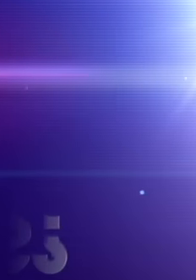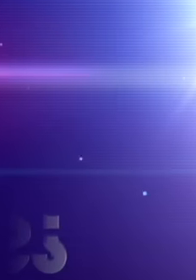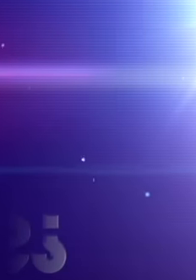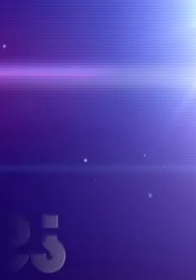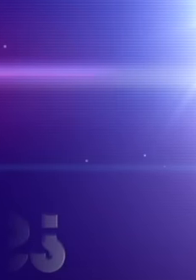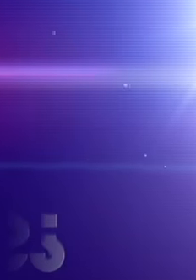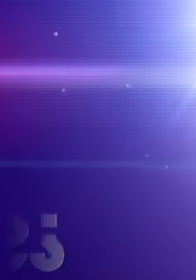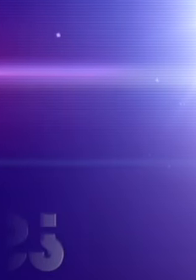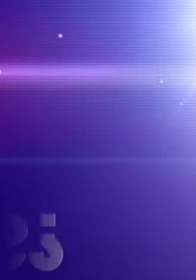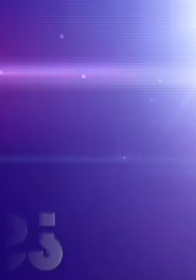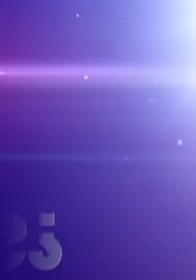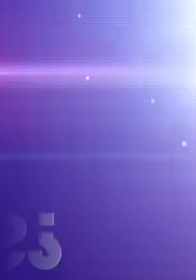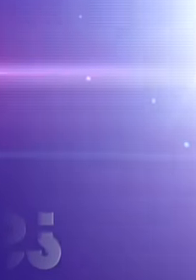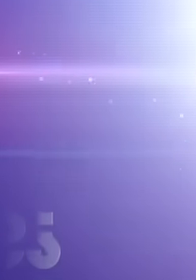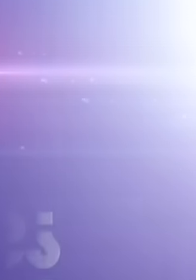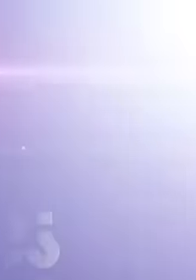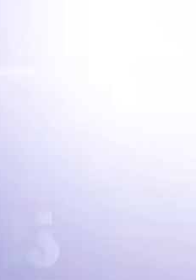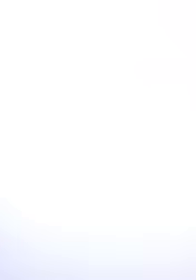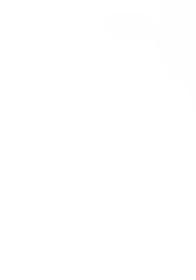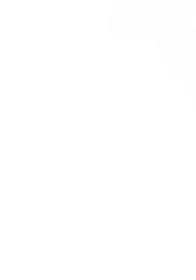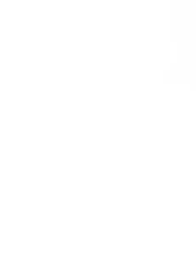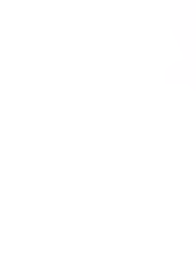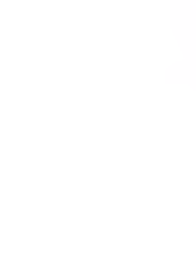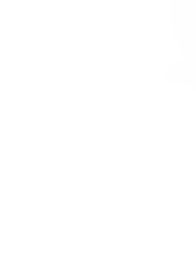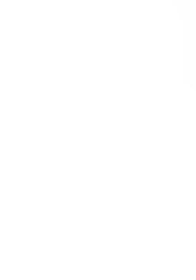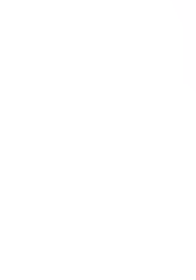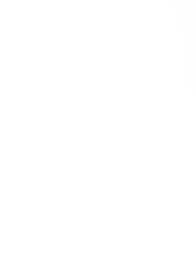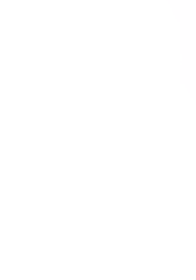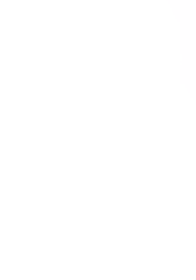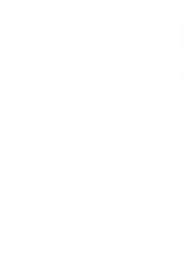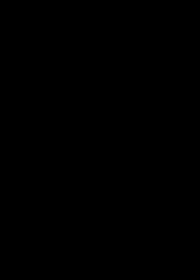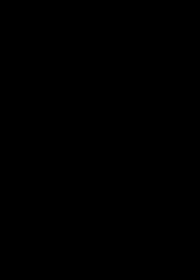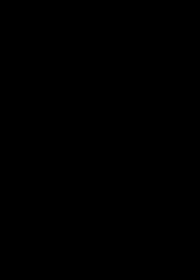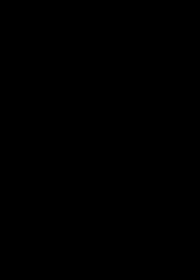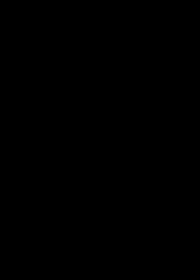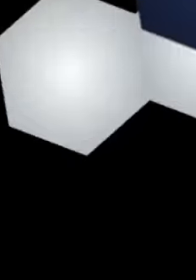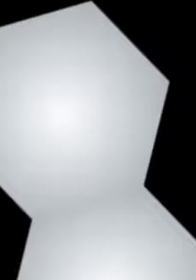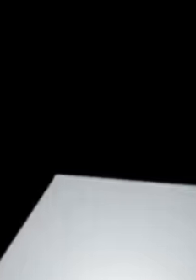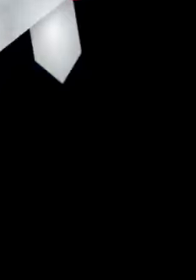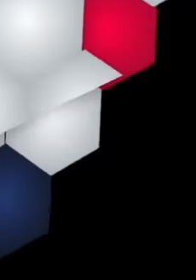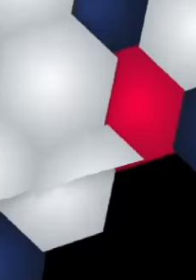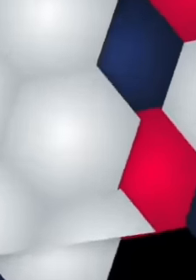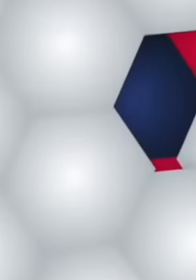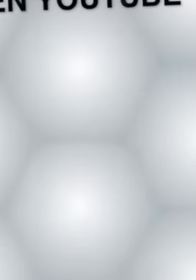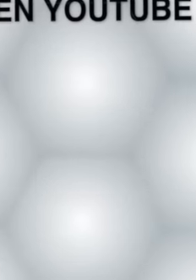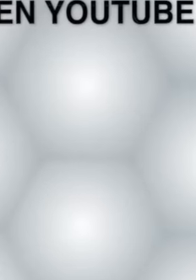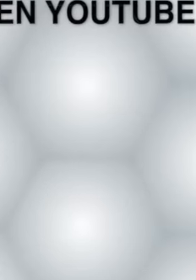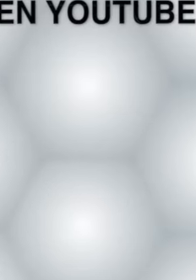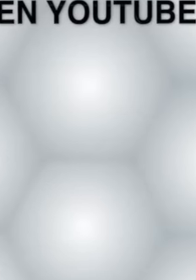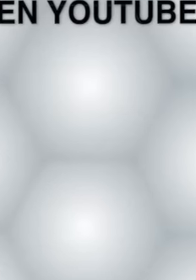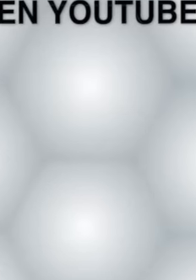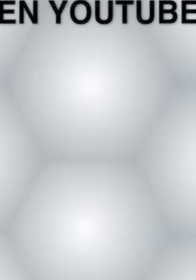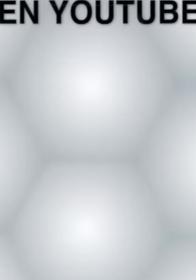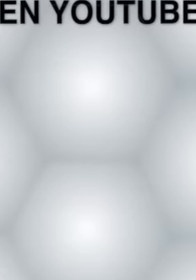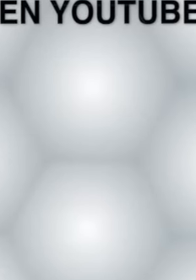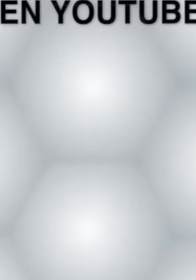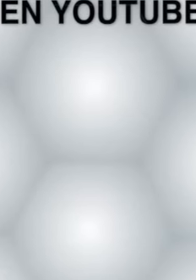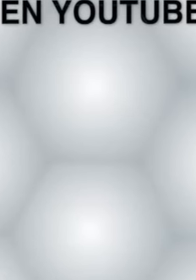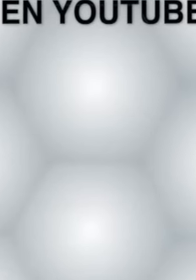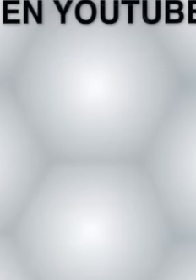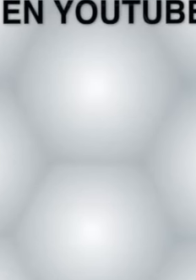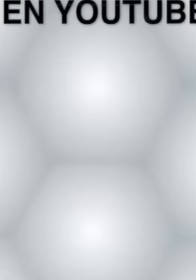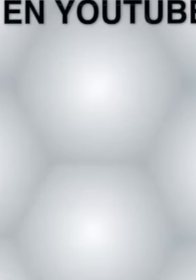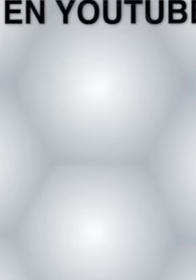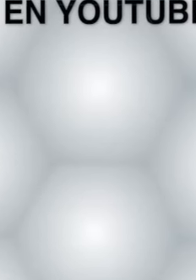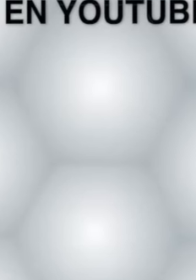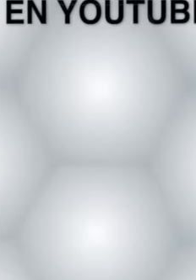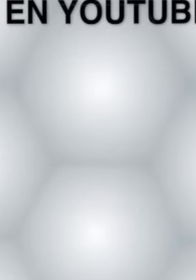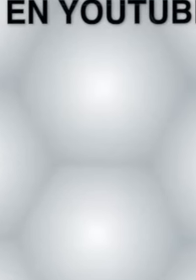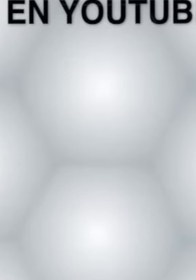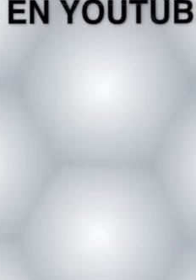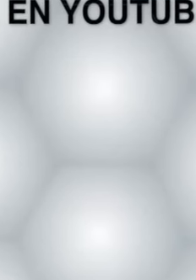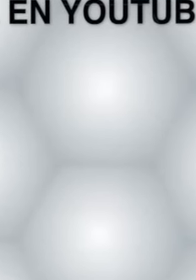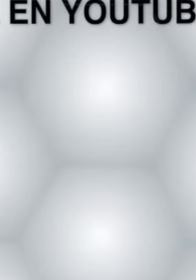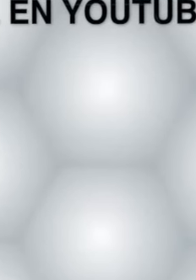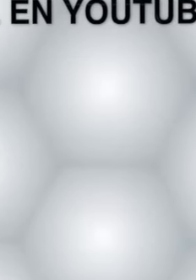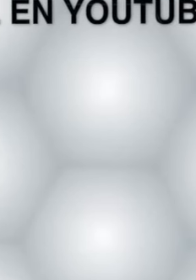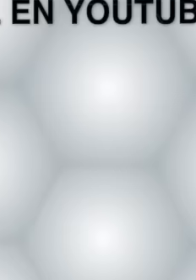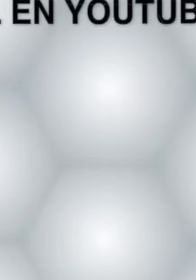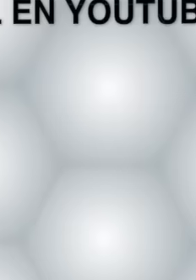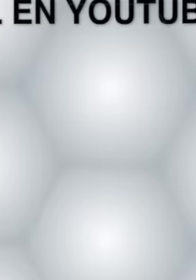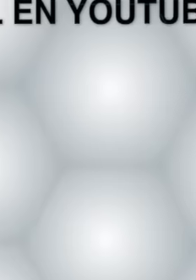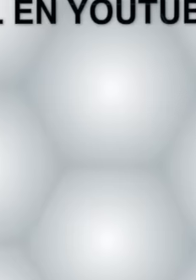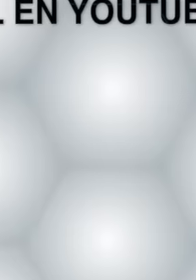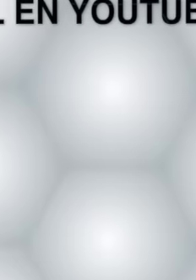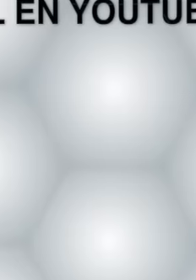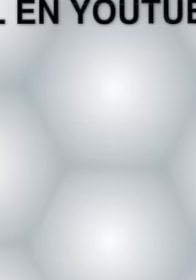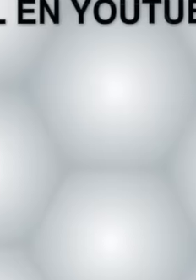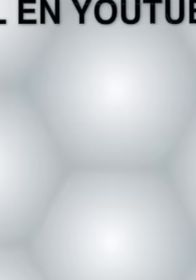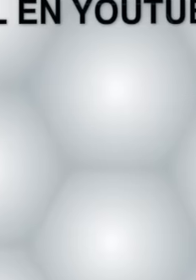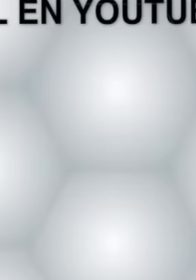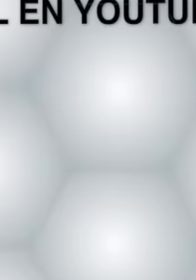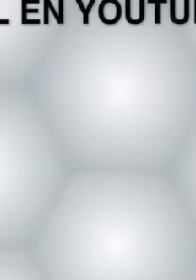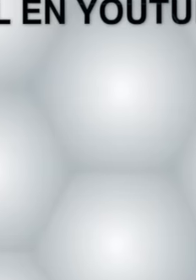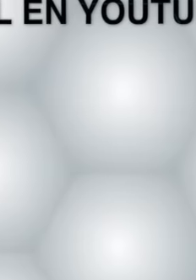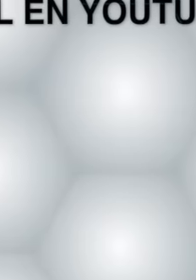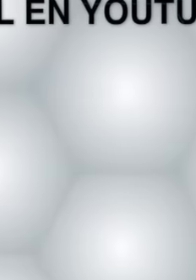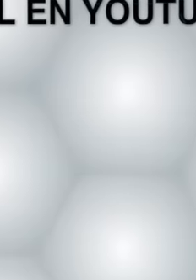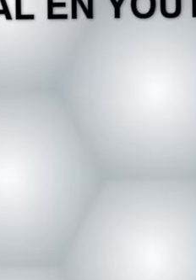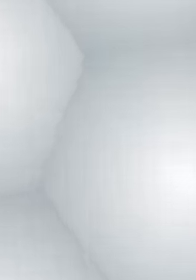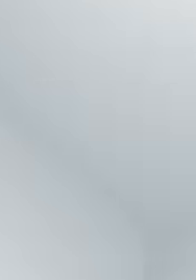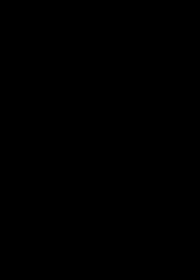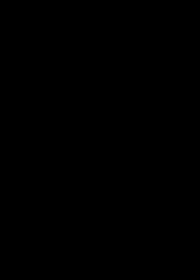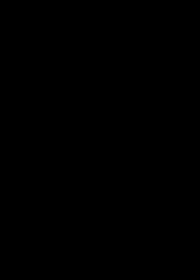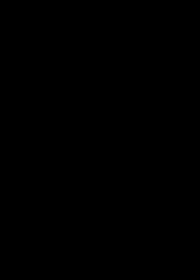bu